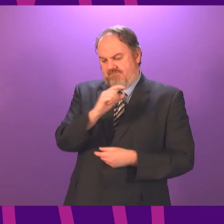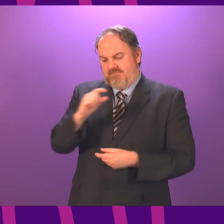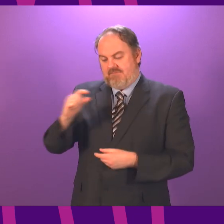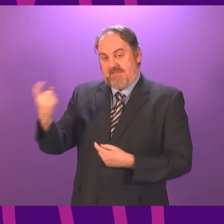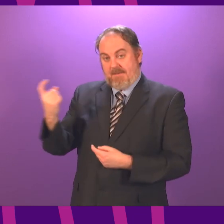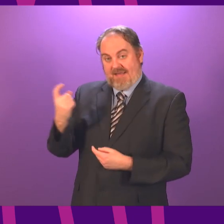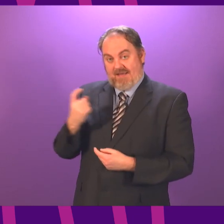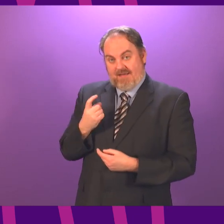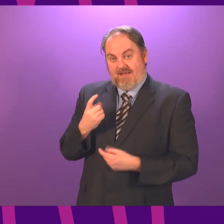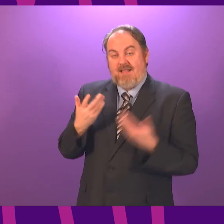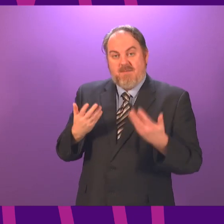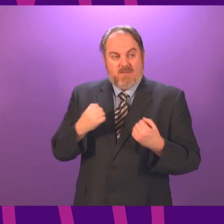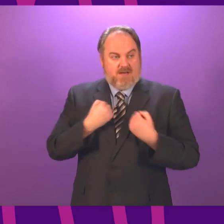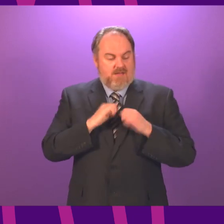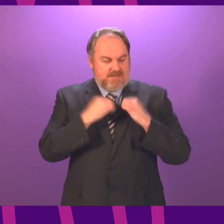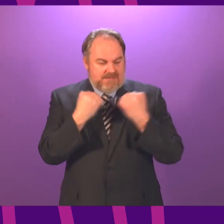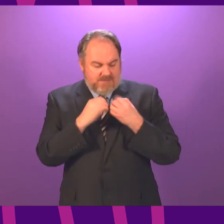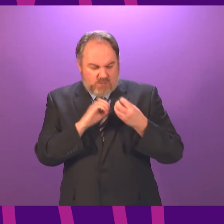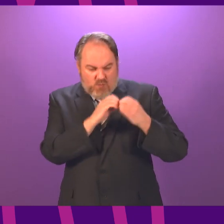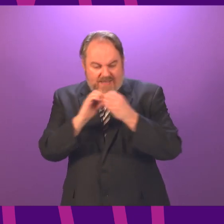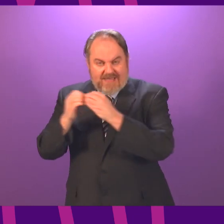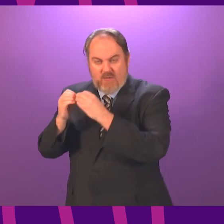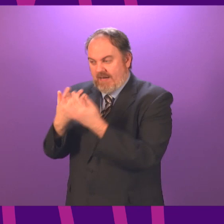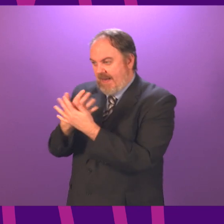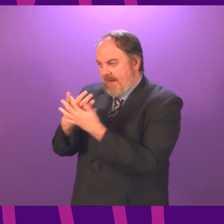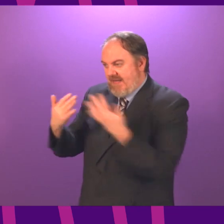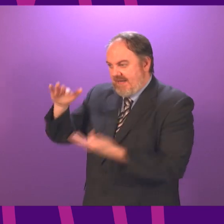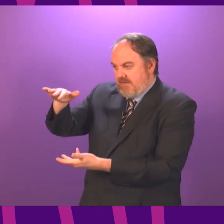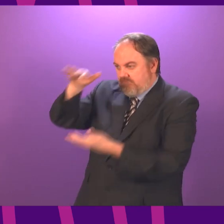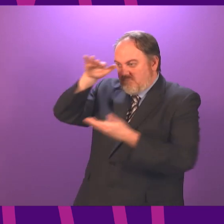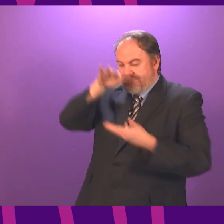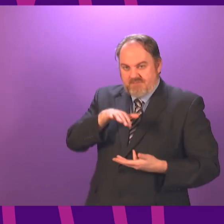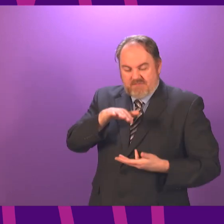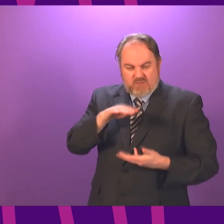doing the analysis and modelling work to understand how we should flex the plans based on those